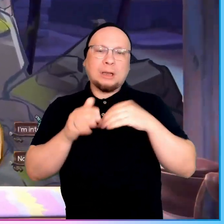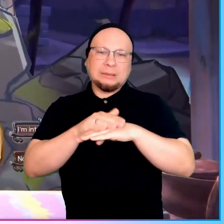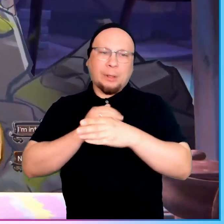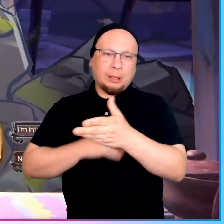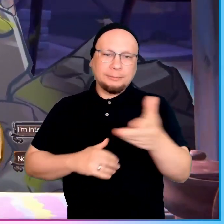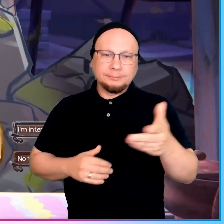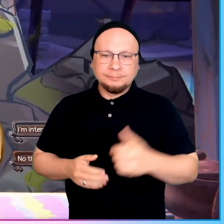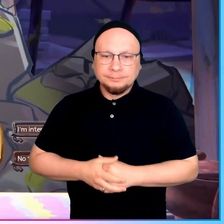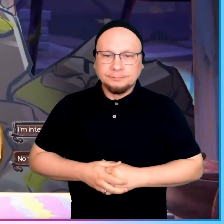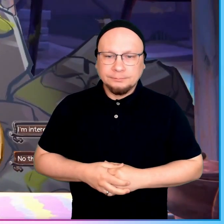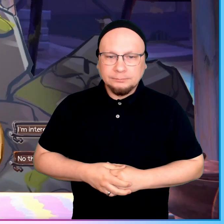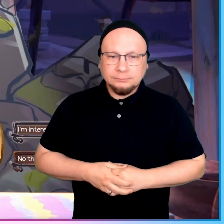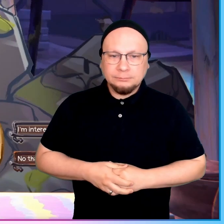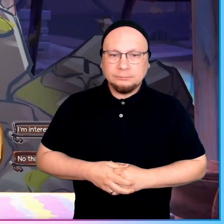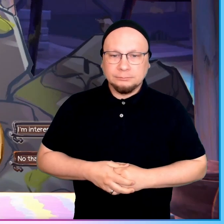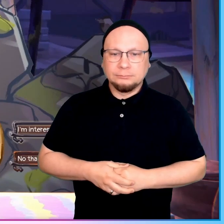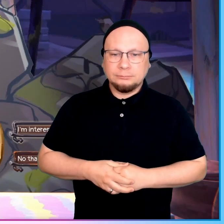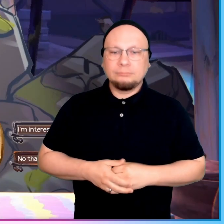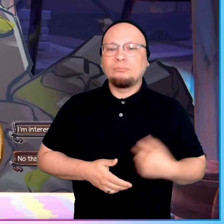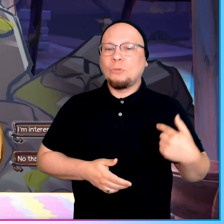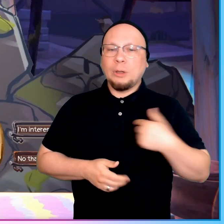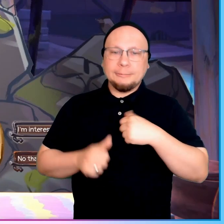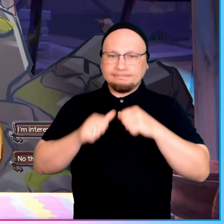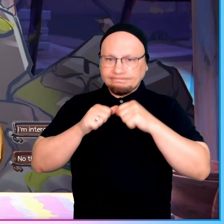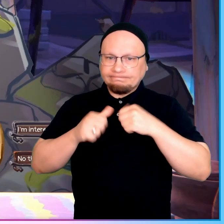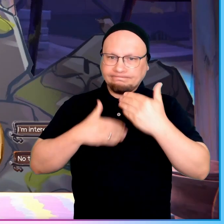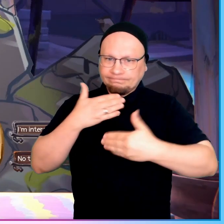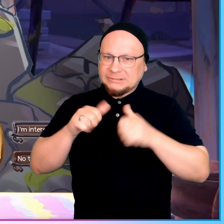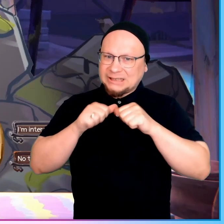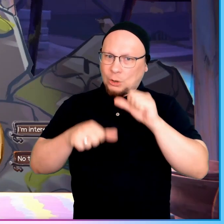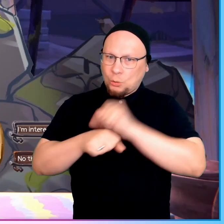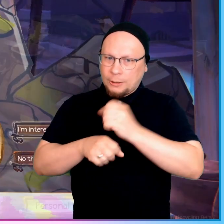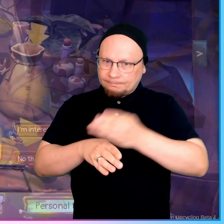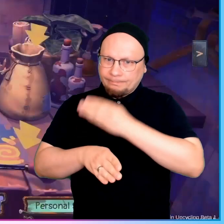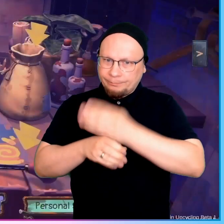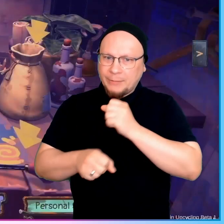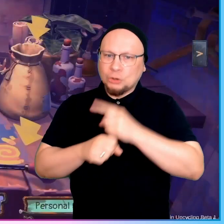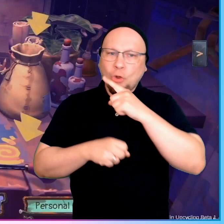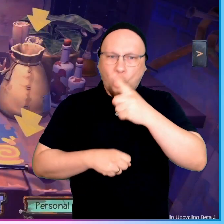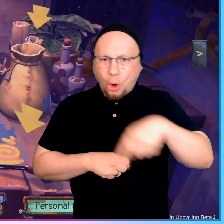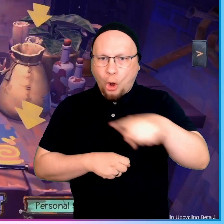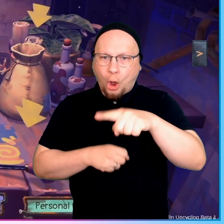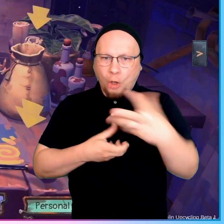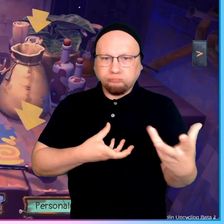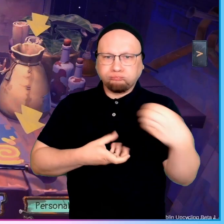Through a range of ongoing work we've undertaken to ensure you're able to enjoy Trash Goblin to the fullest.